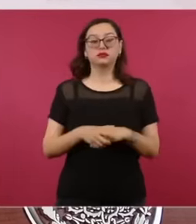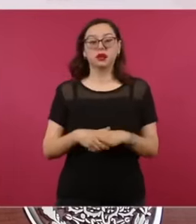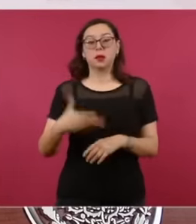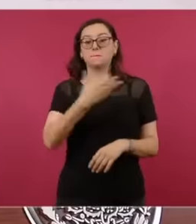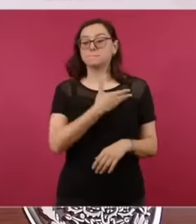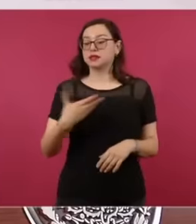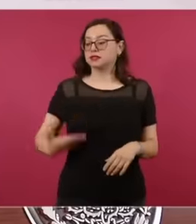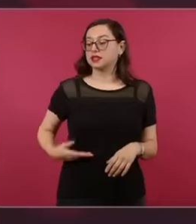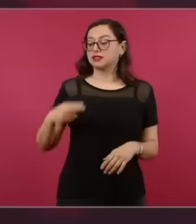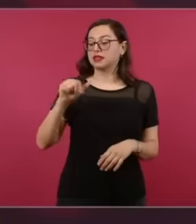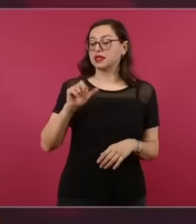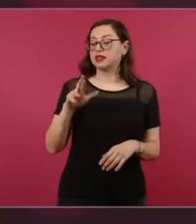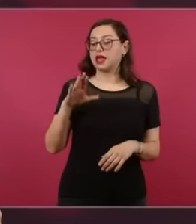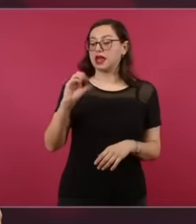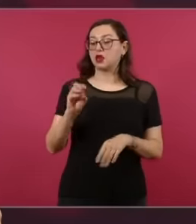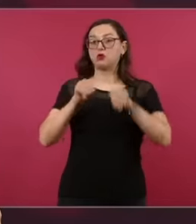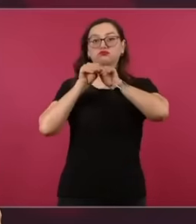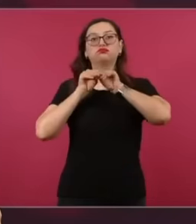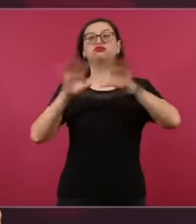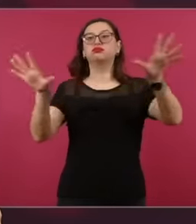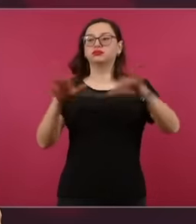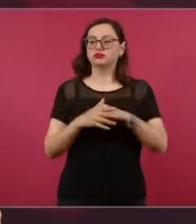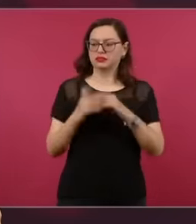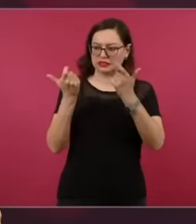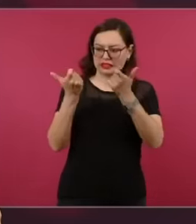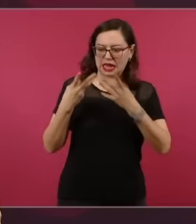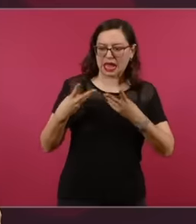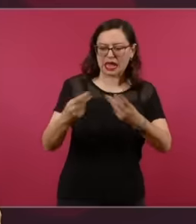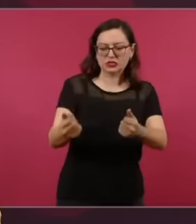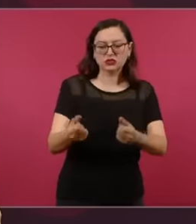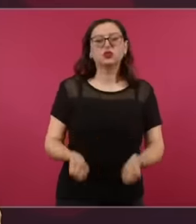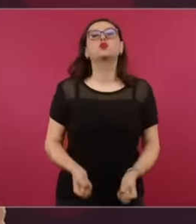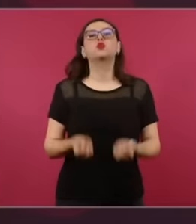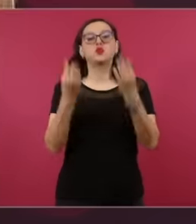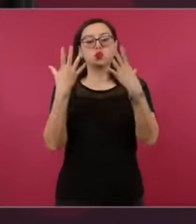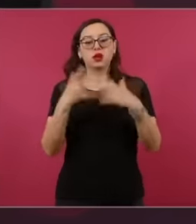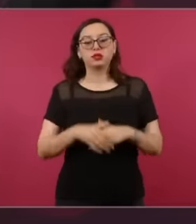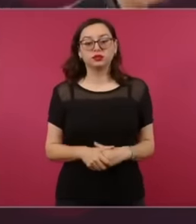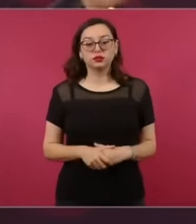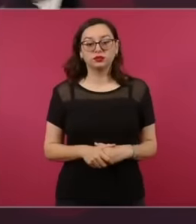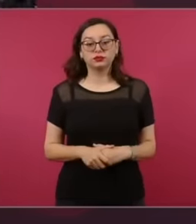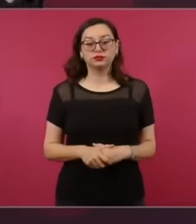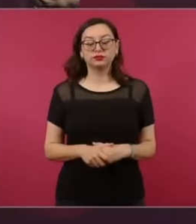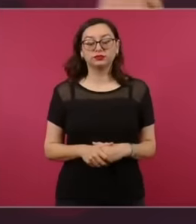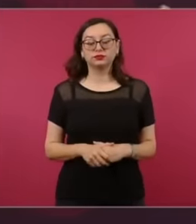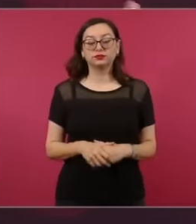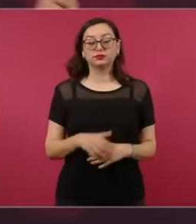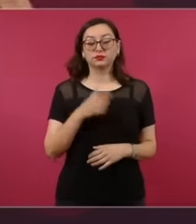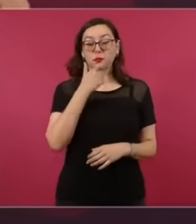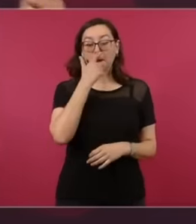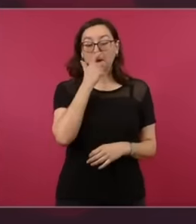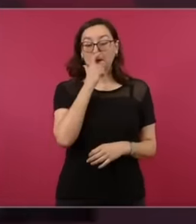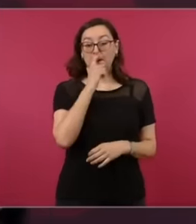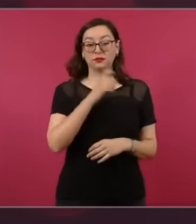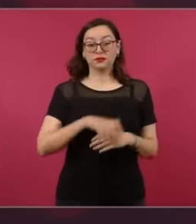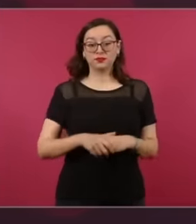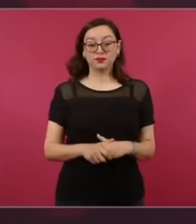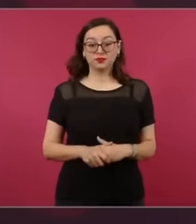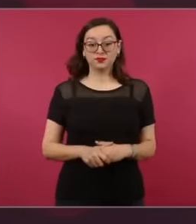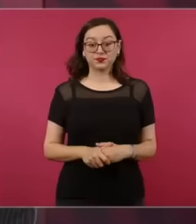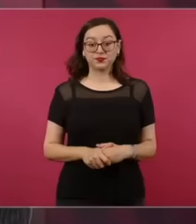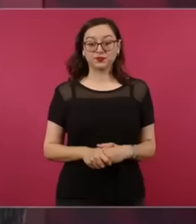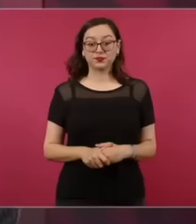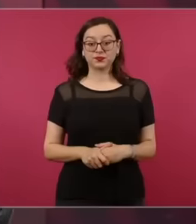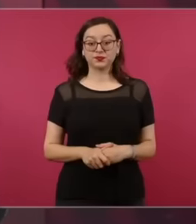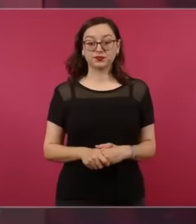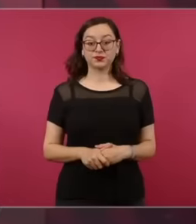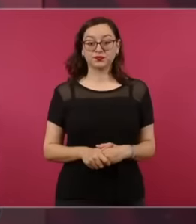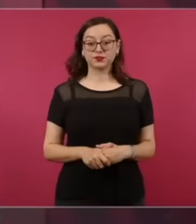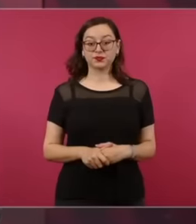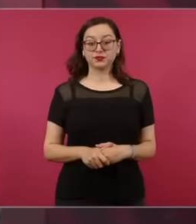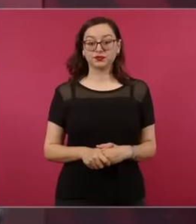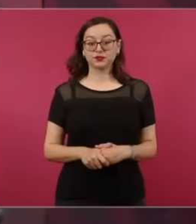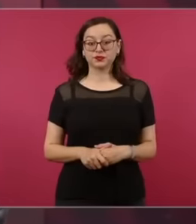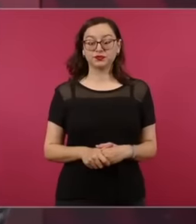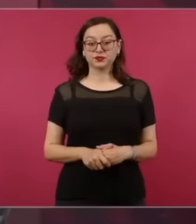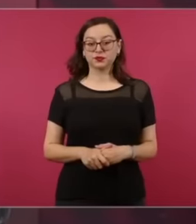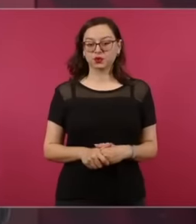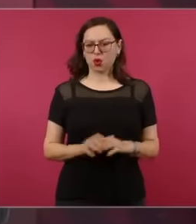narco cost or everything was